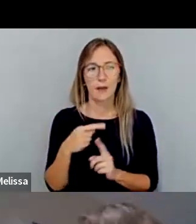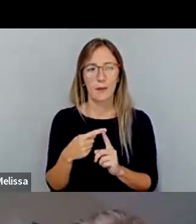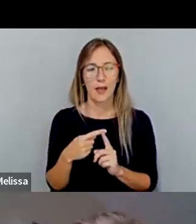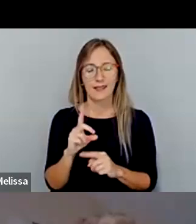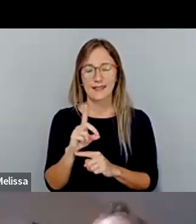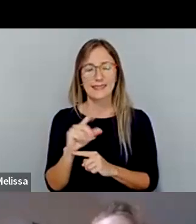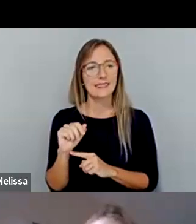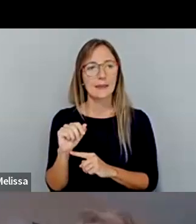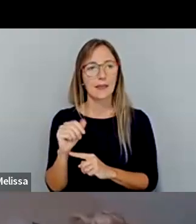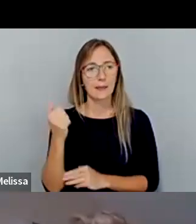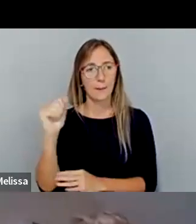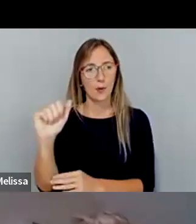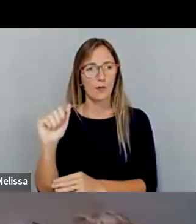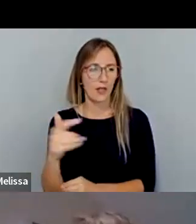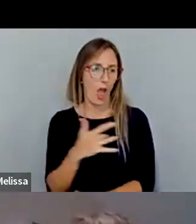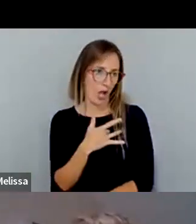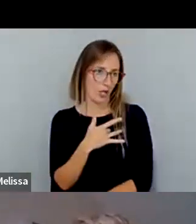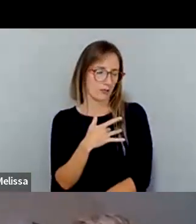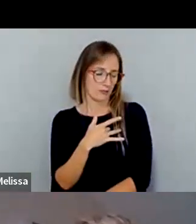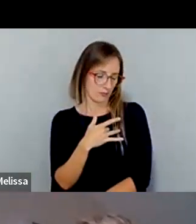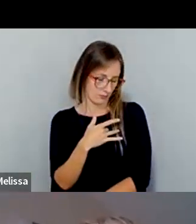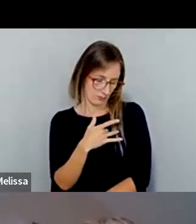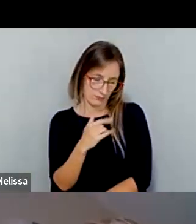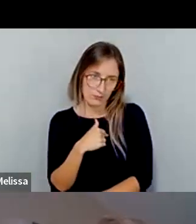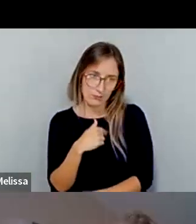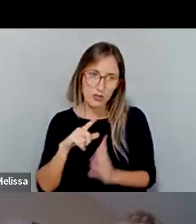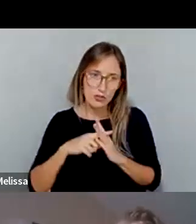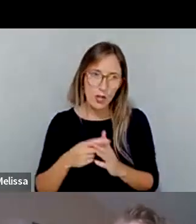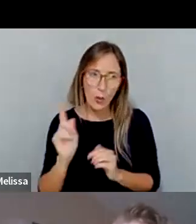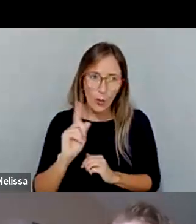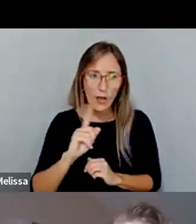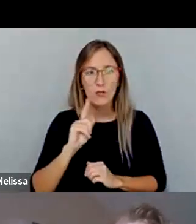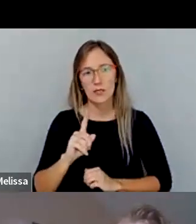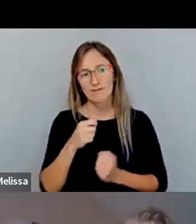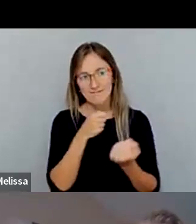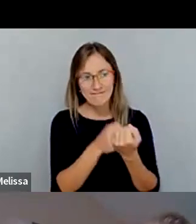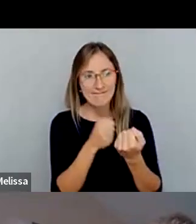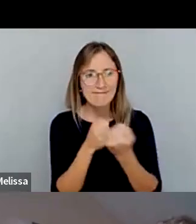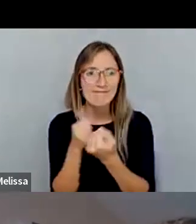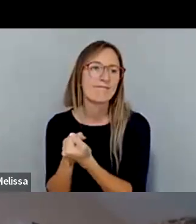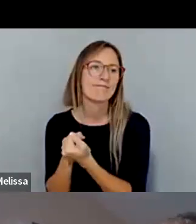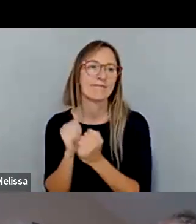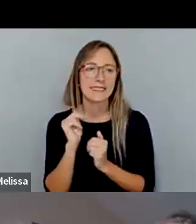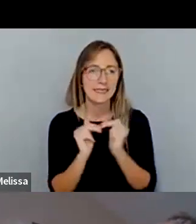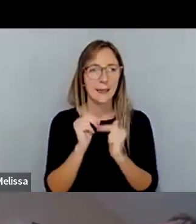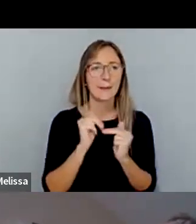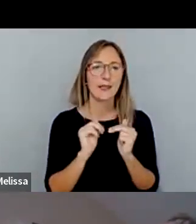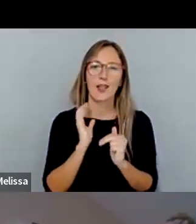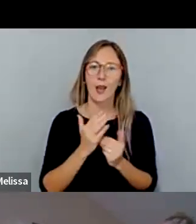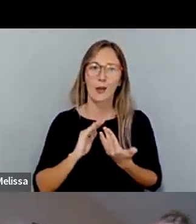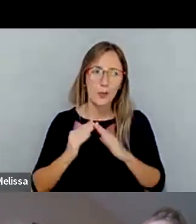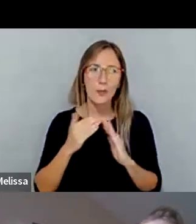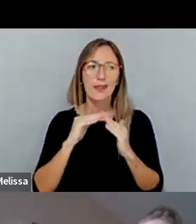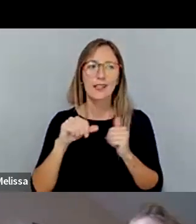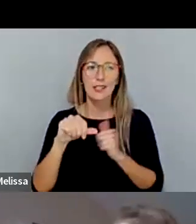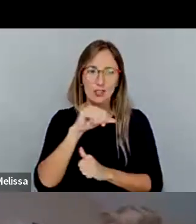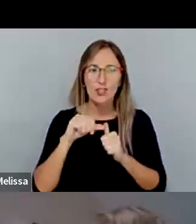Marsha and I were talking the other day about the heart of the disability